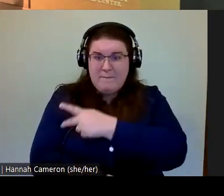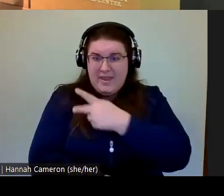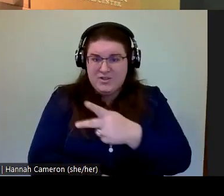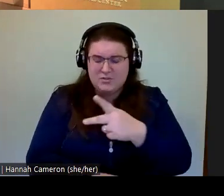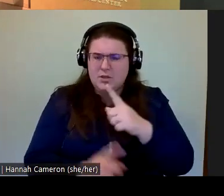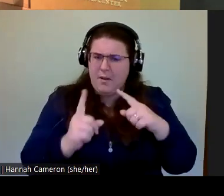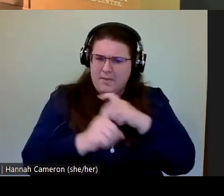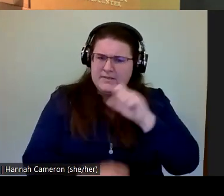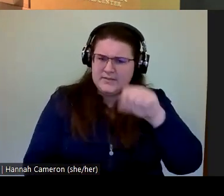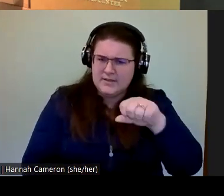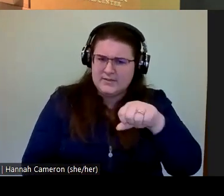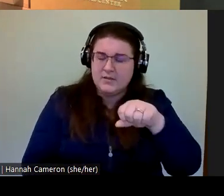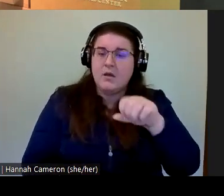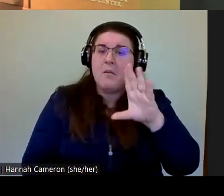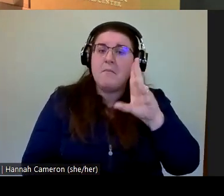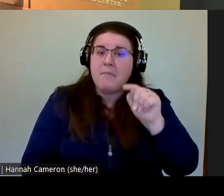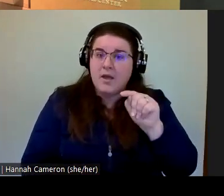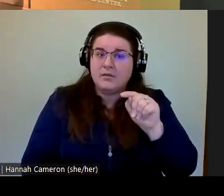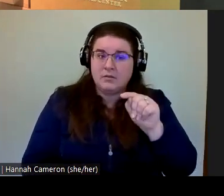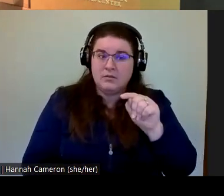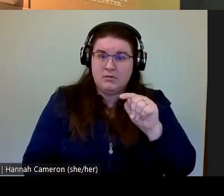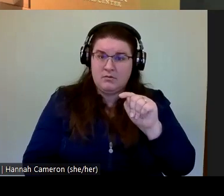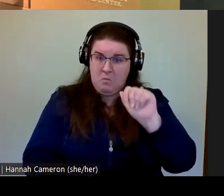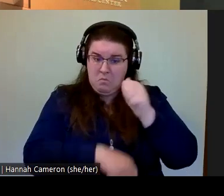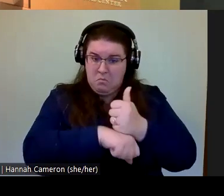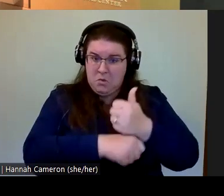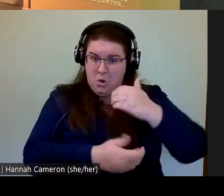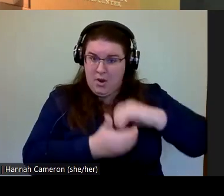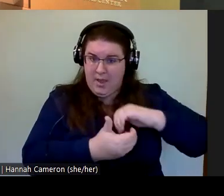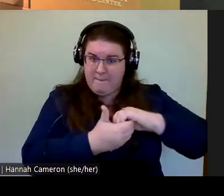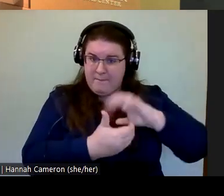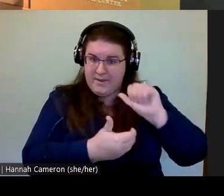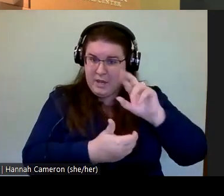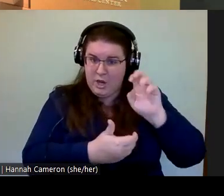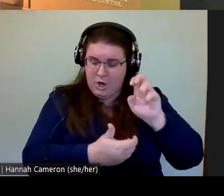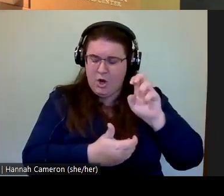a well implemented collaborative care model uh the one thing I would say is from the perspective